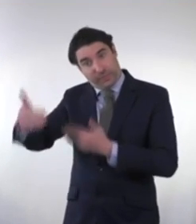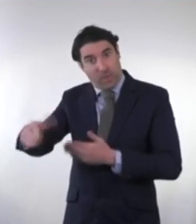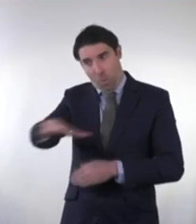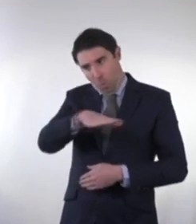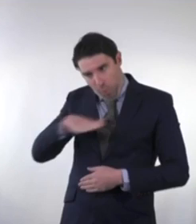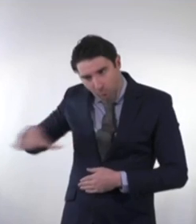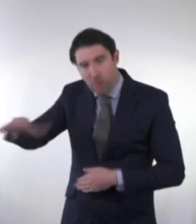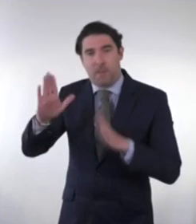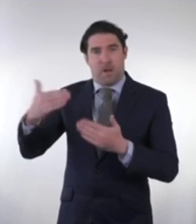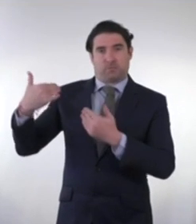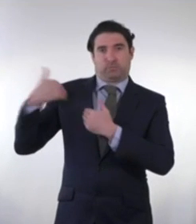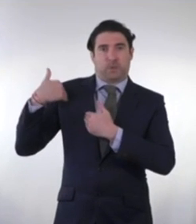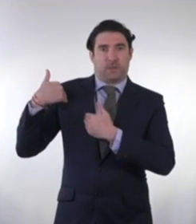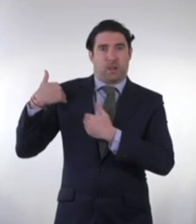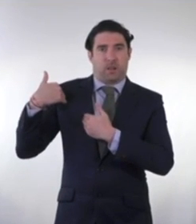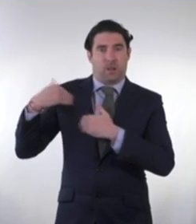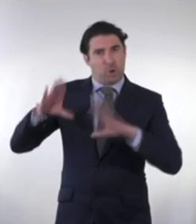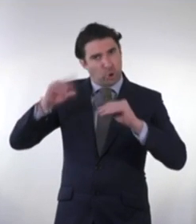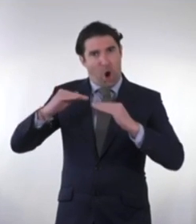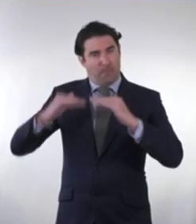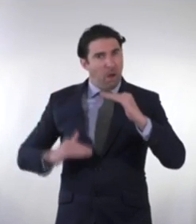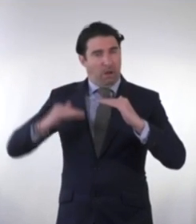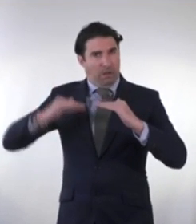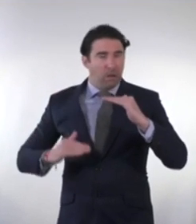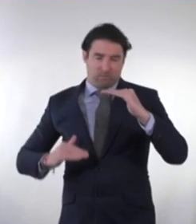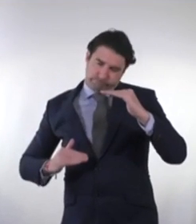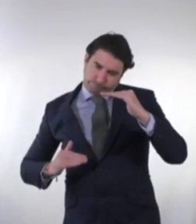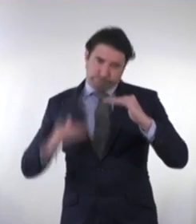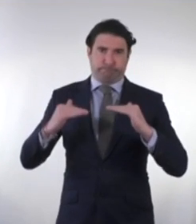to support those vital charities, to prevent rough sleeping and homelessness.